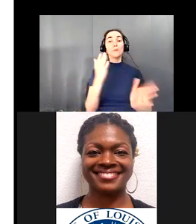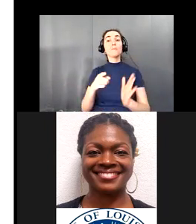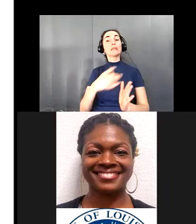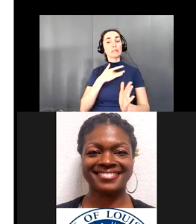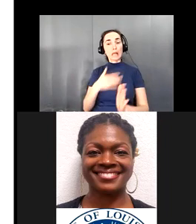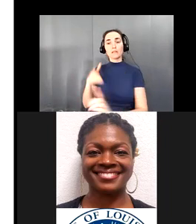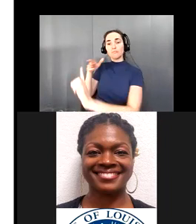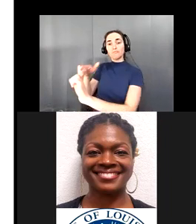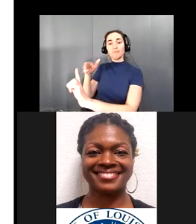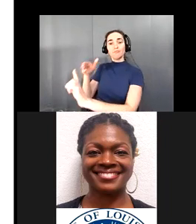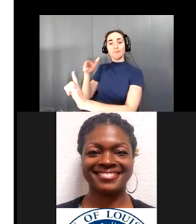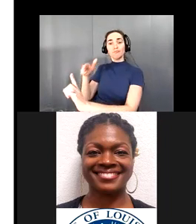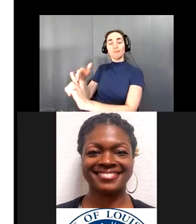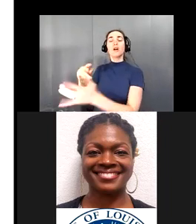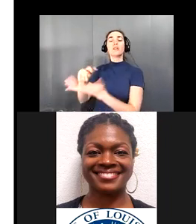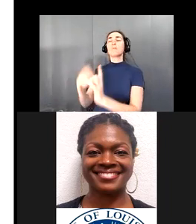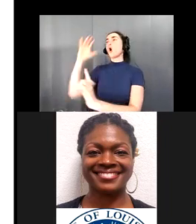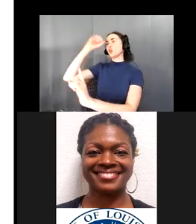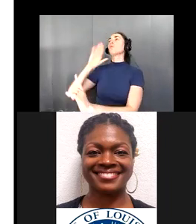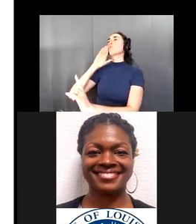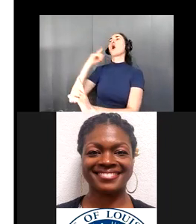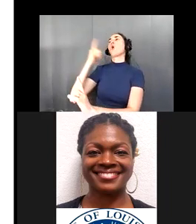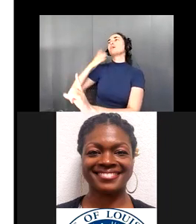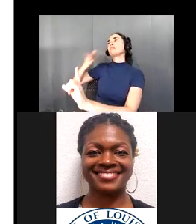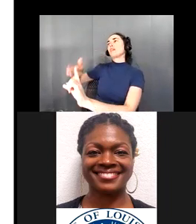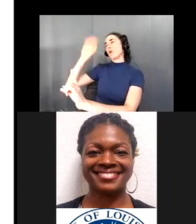but don't always Don't, don't tell everybody that you're know they're going to find them